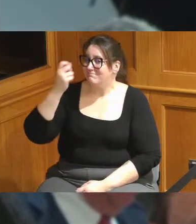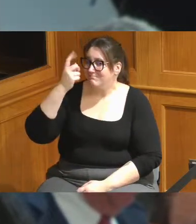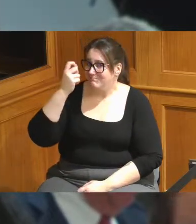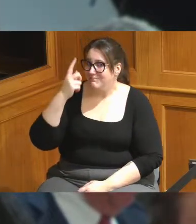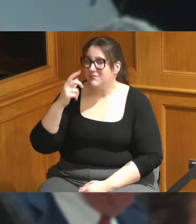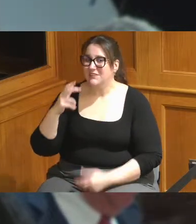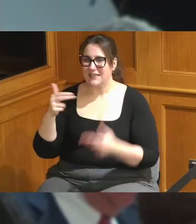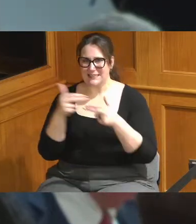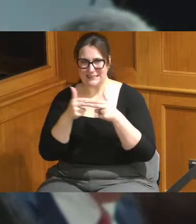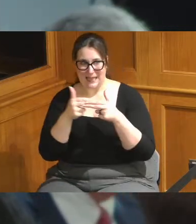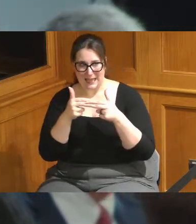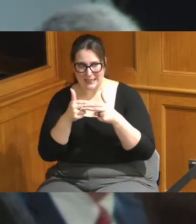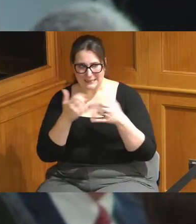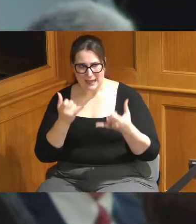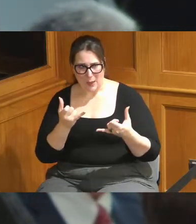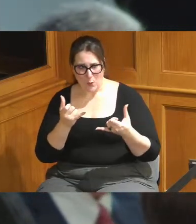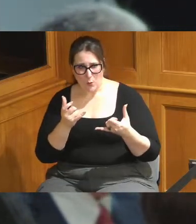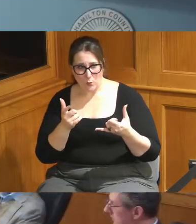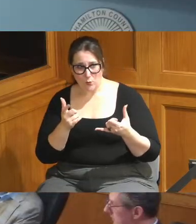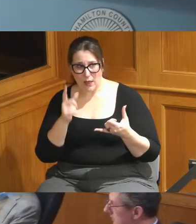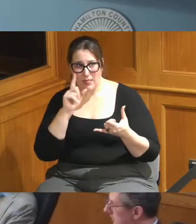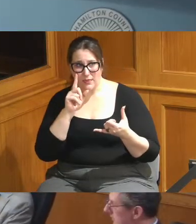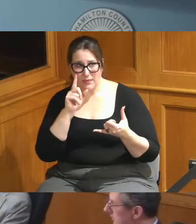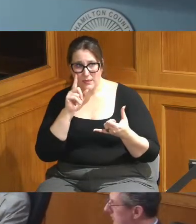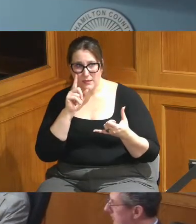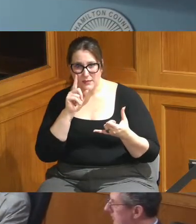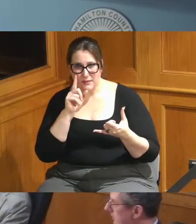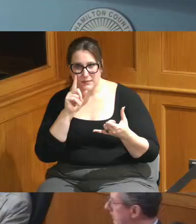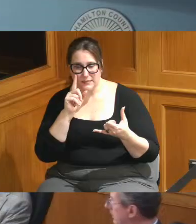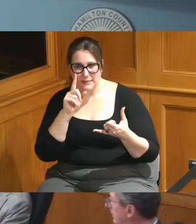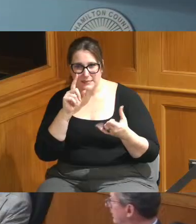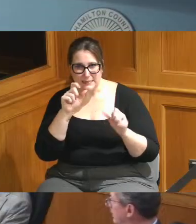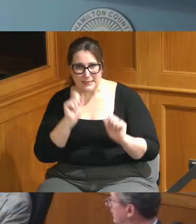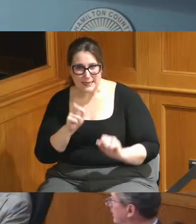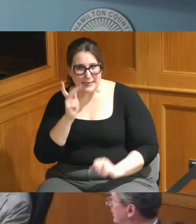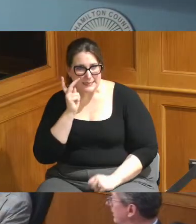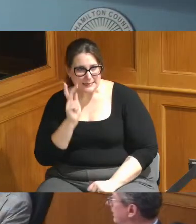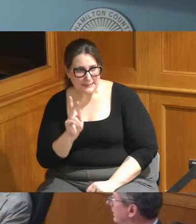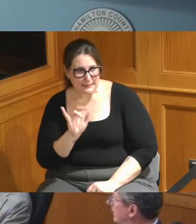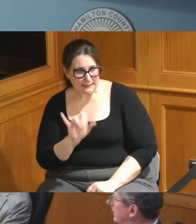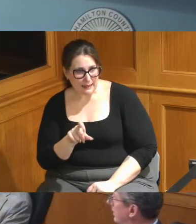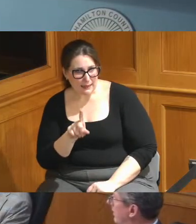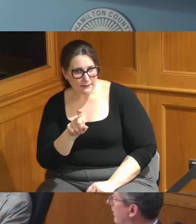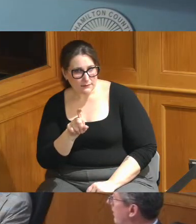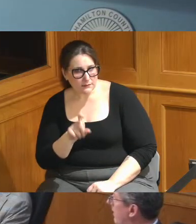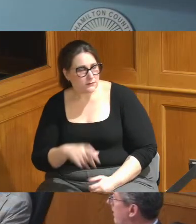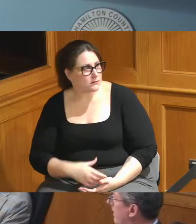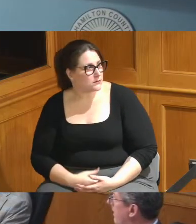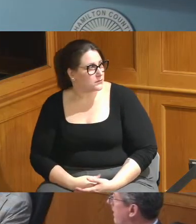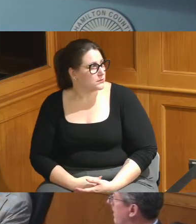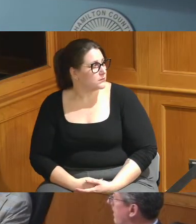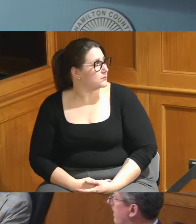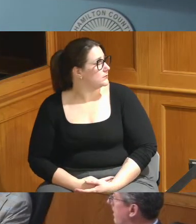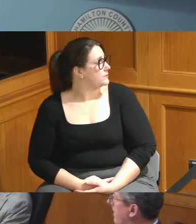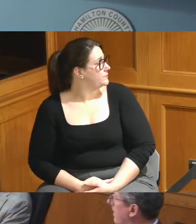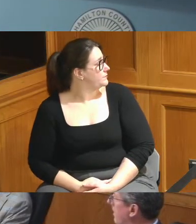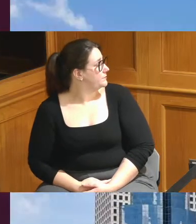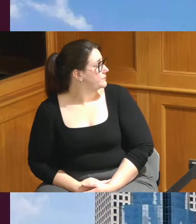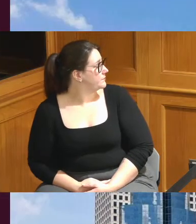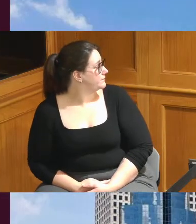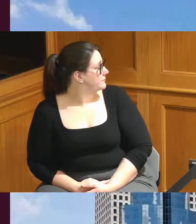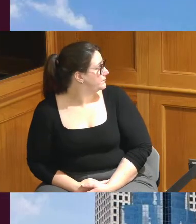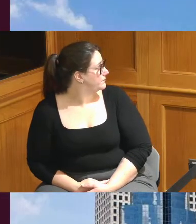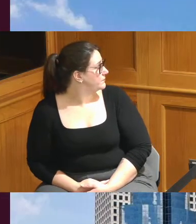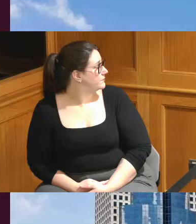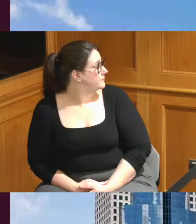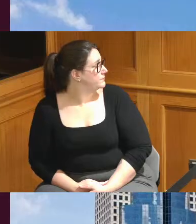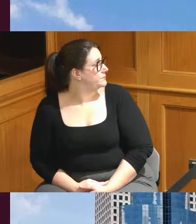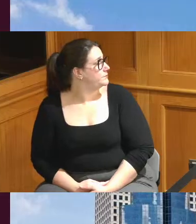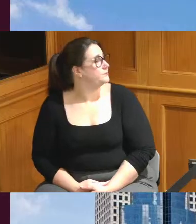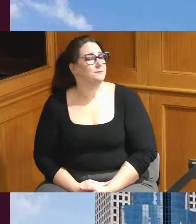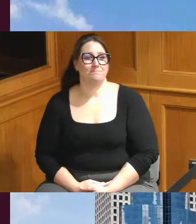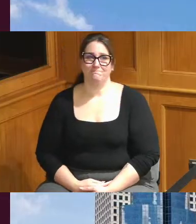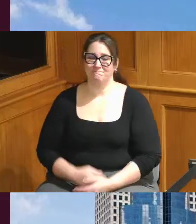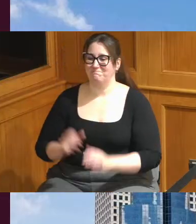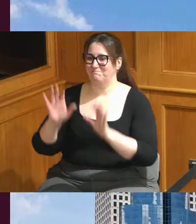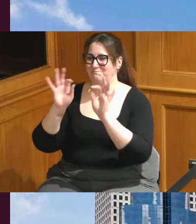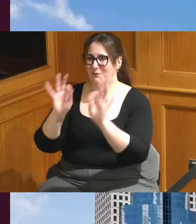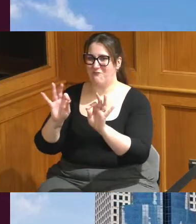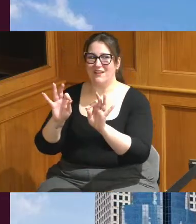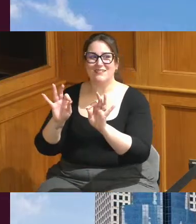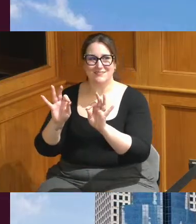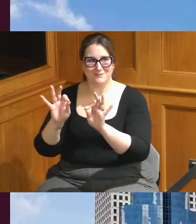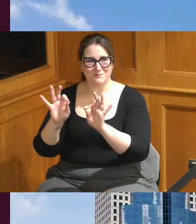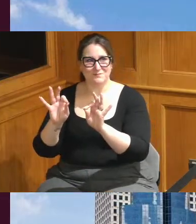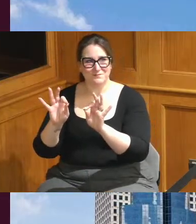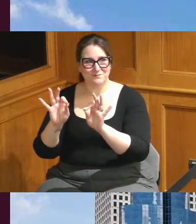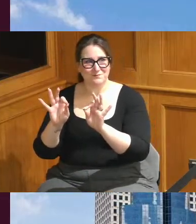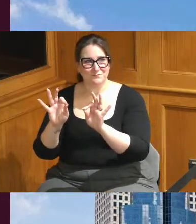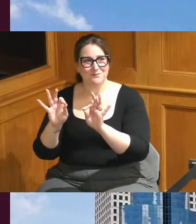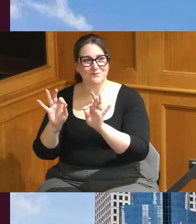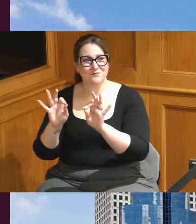slides. Can I see the presentation deck? Awesome. Great. Um, so we'll spend about 15